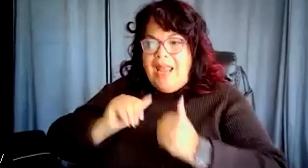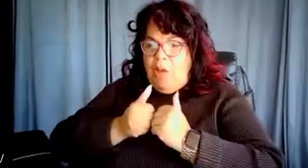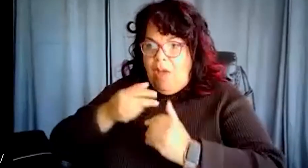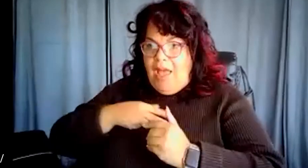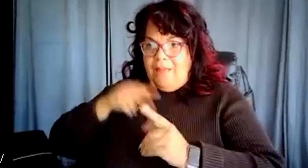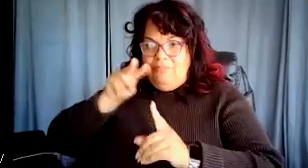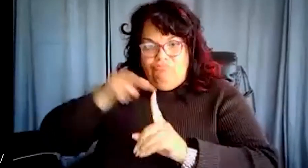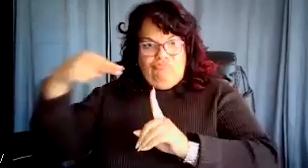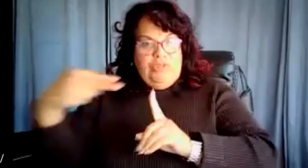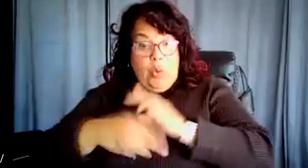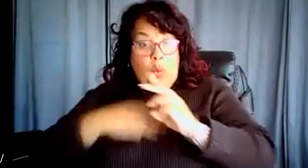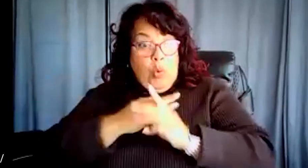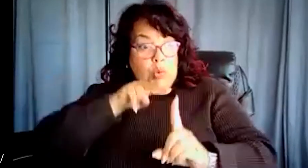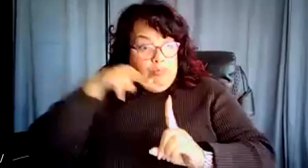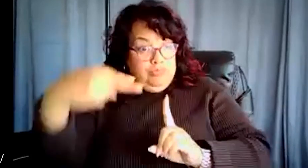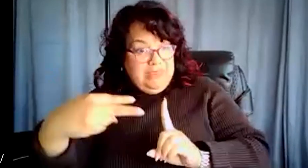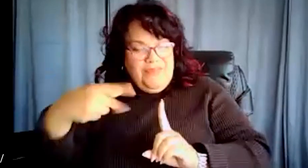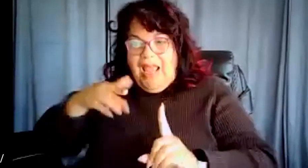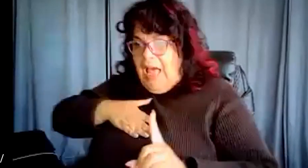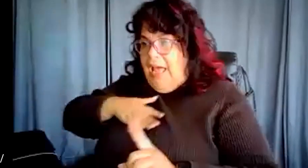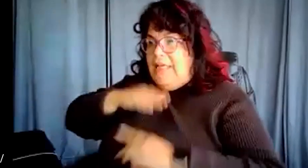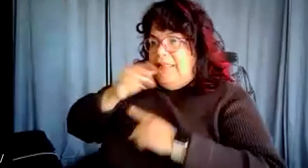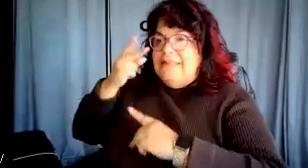I perceive the world and how the world perceives me.